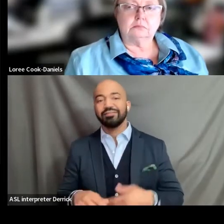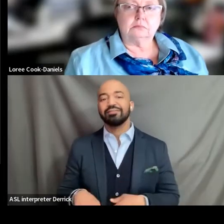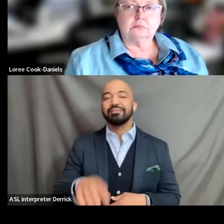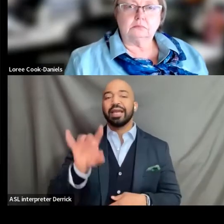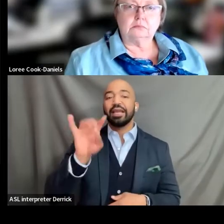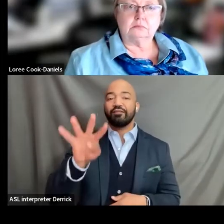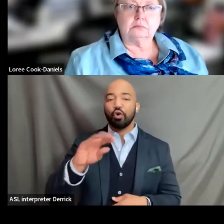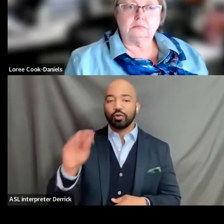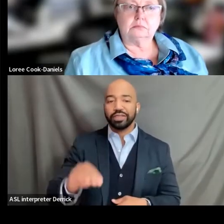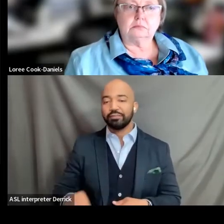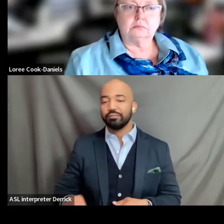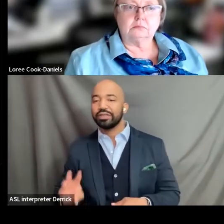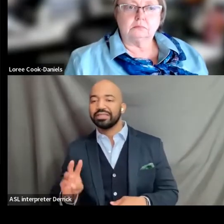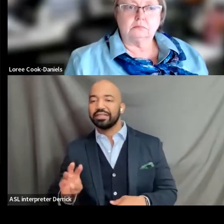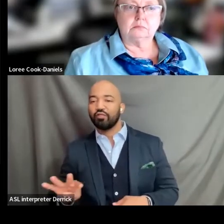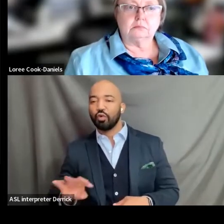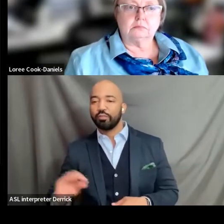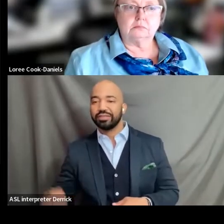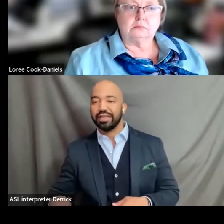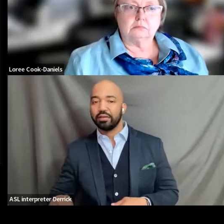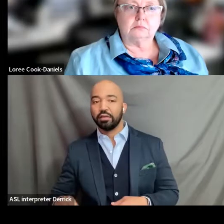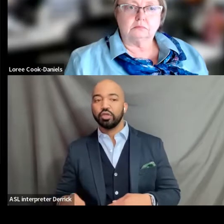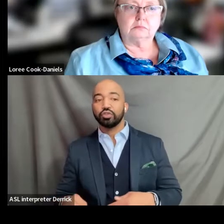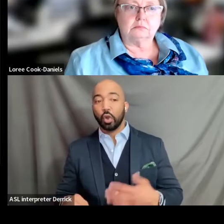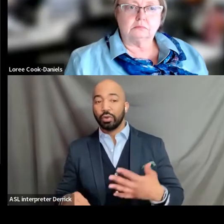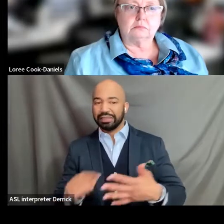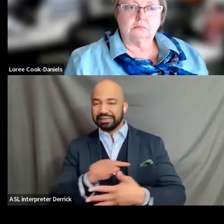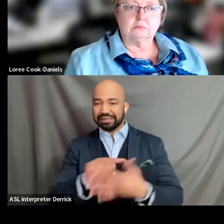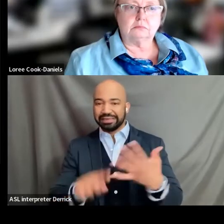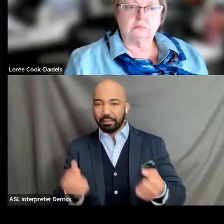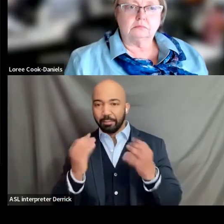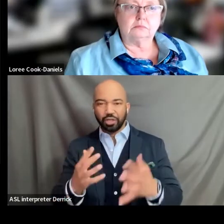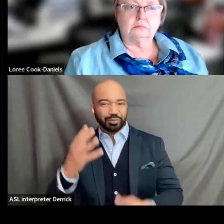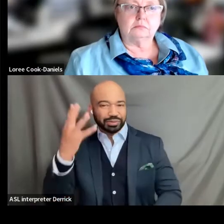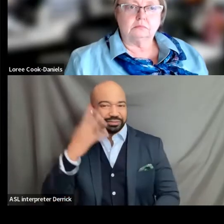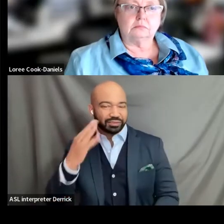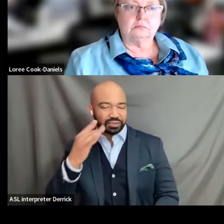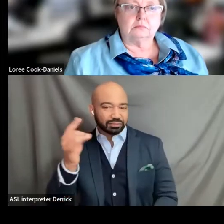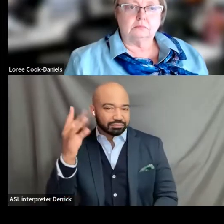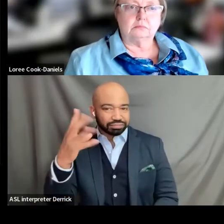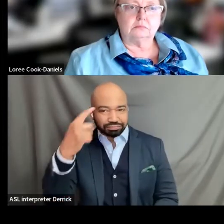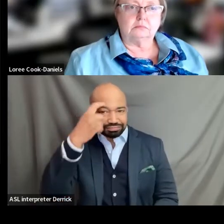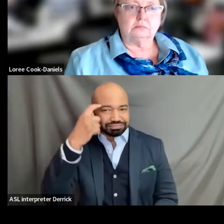So it's multiple, multiple things that people are experiencing over the course of their life.